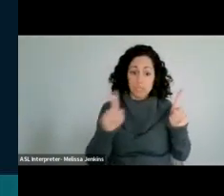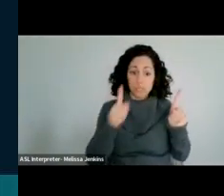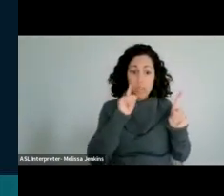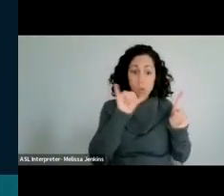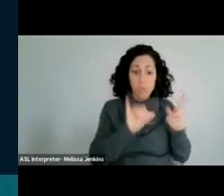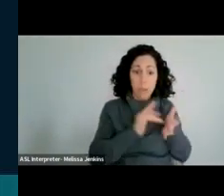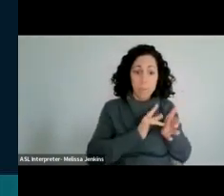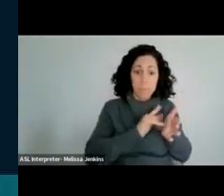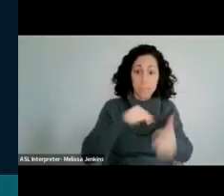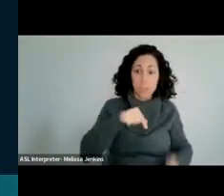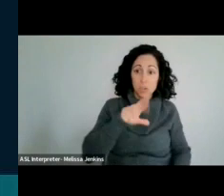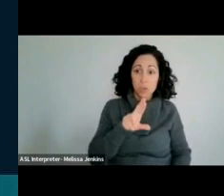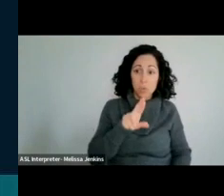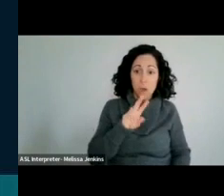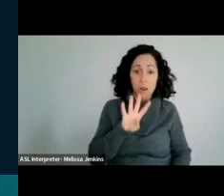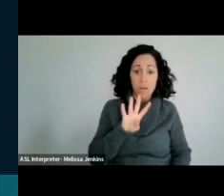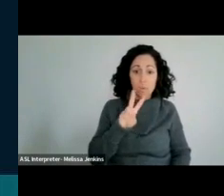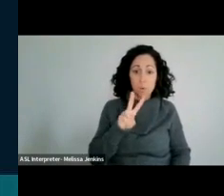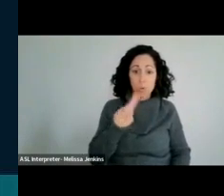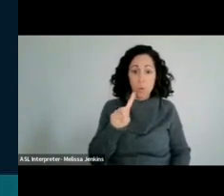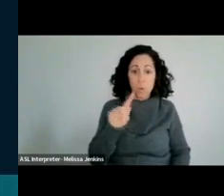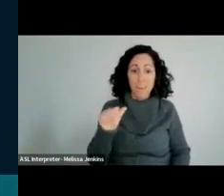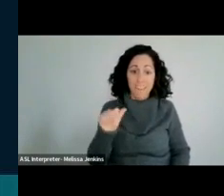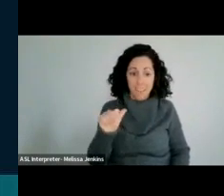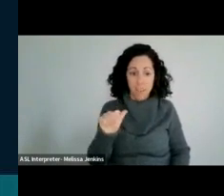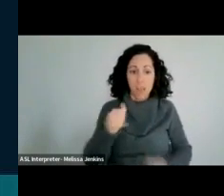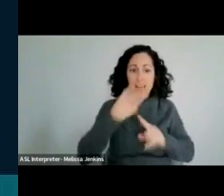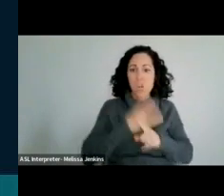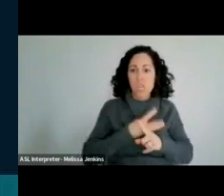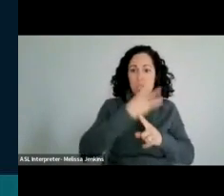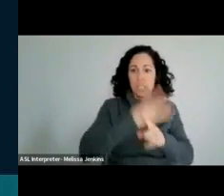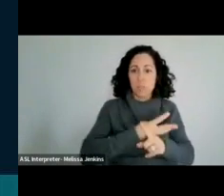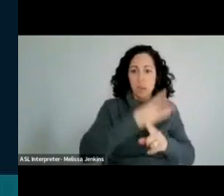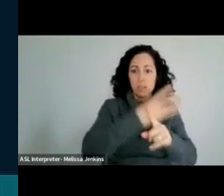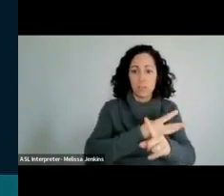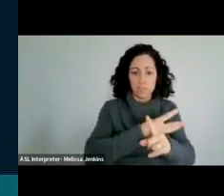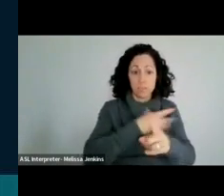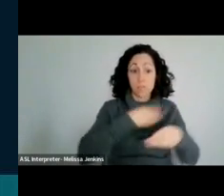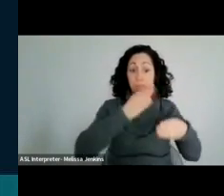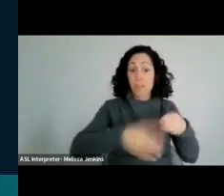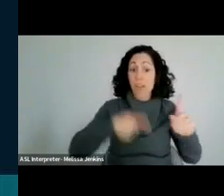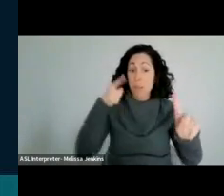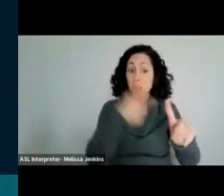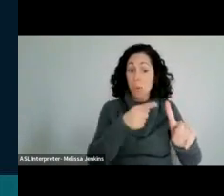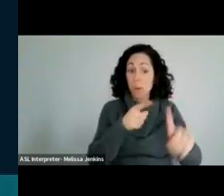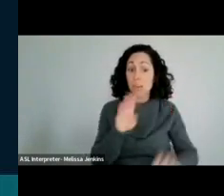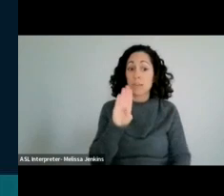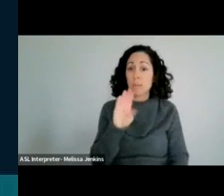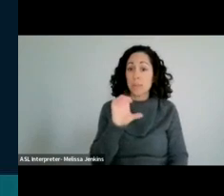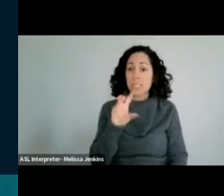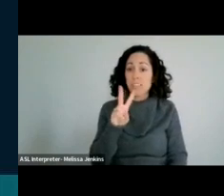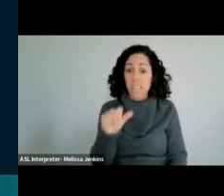The primary endpoint here, BCVA, and given the effect size observed in this population,